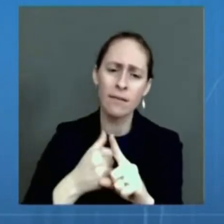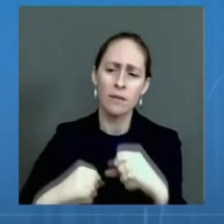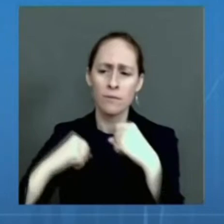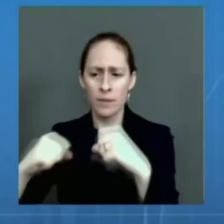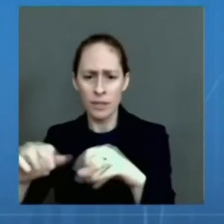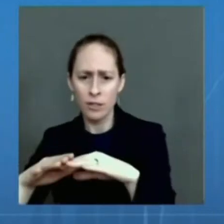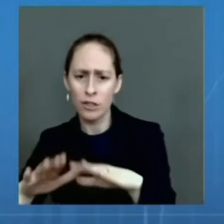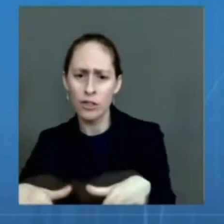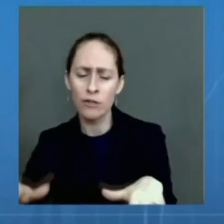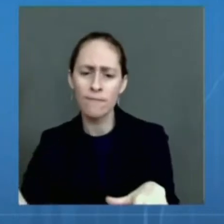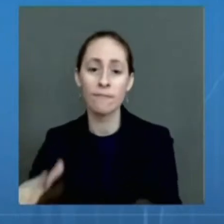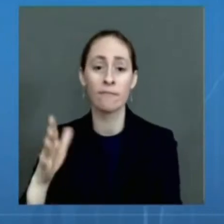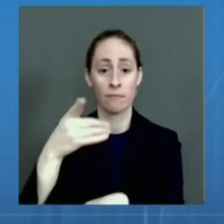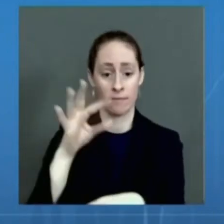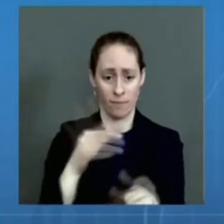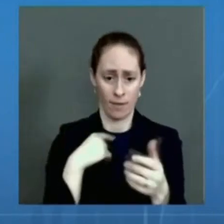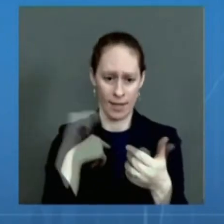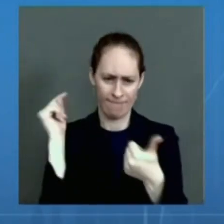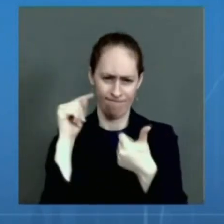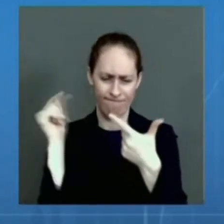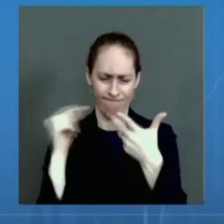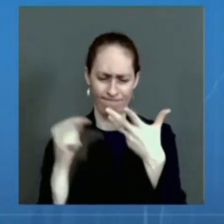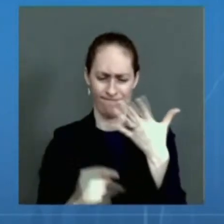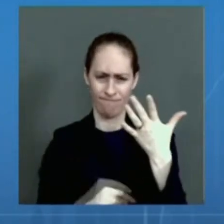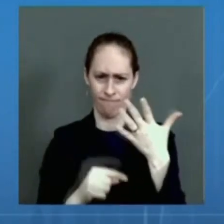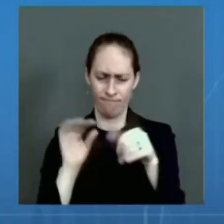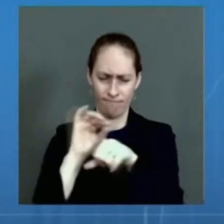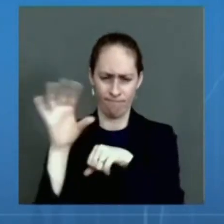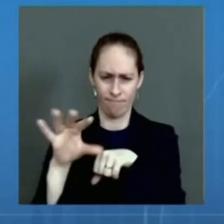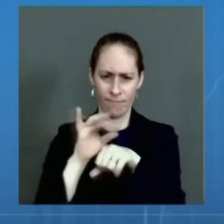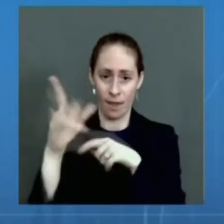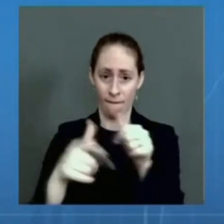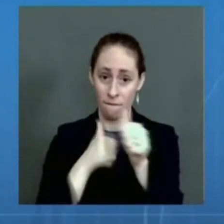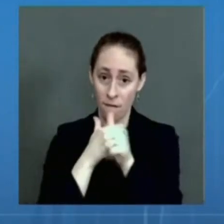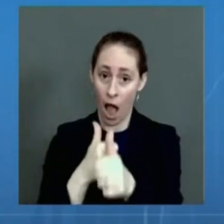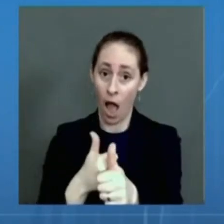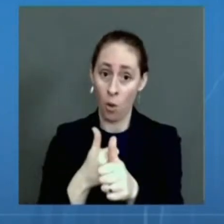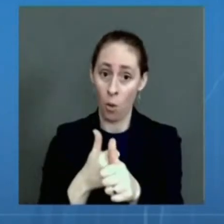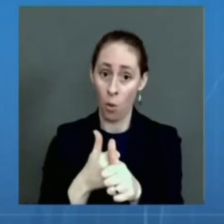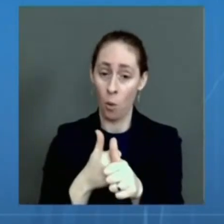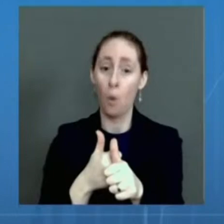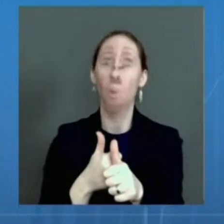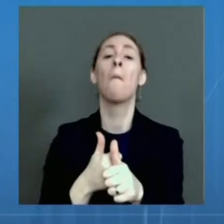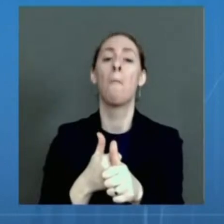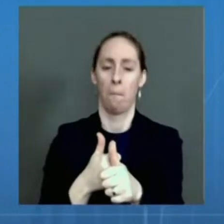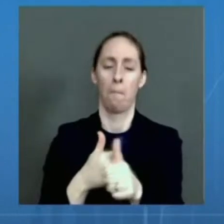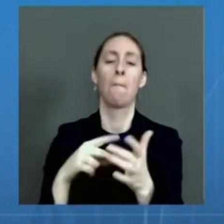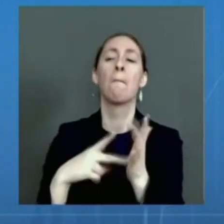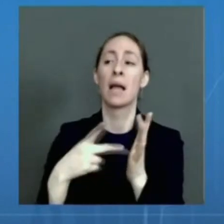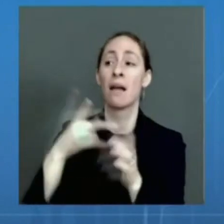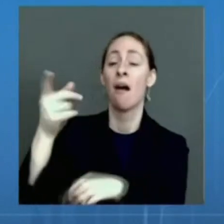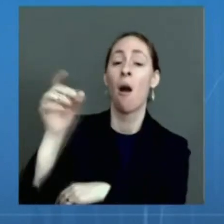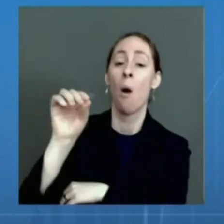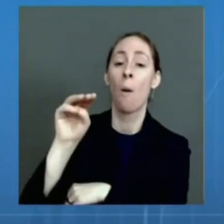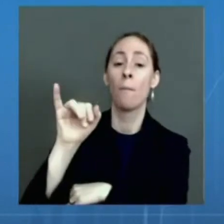THE LESS SEVERE THIS OMICRON